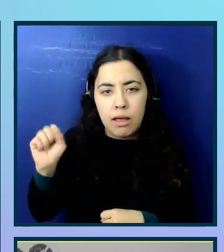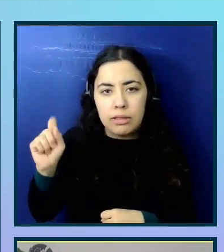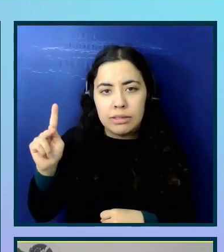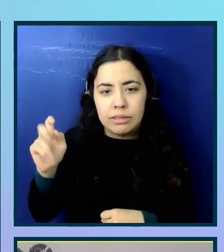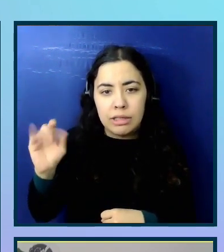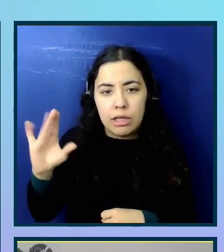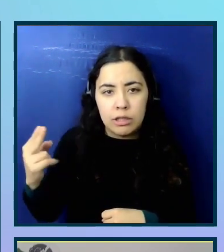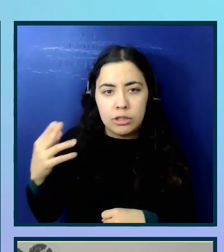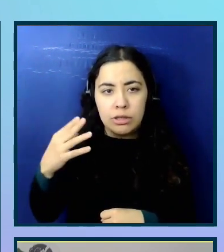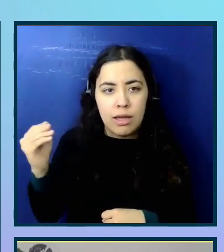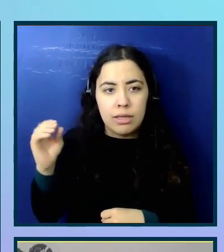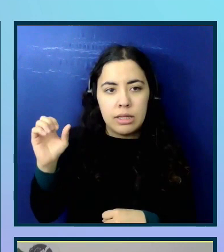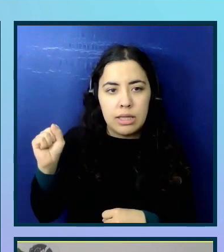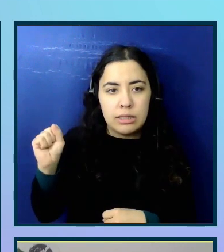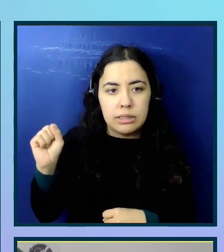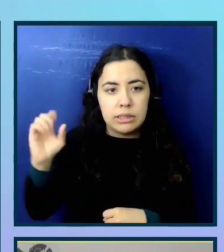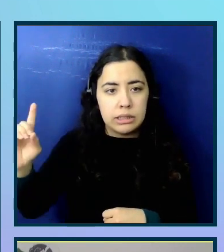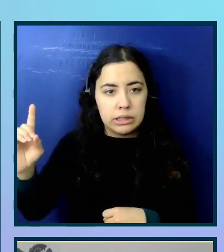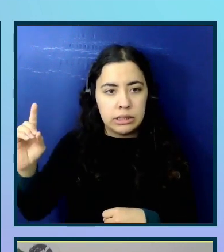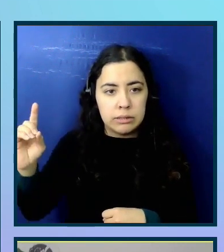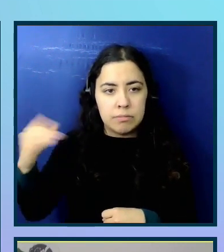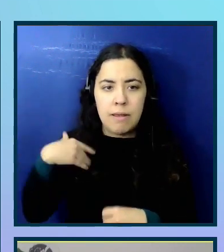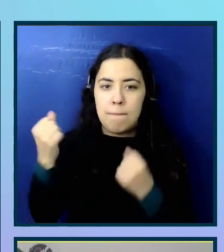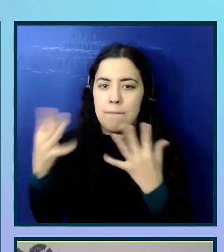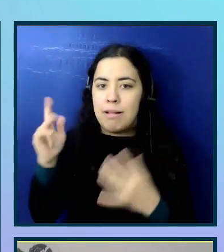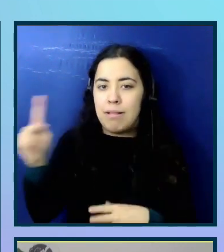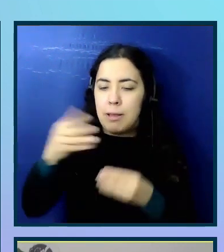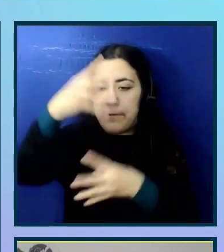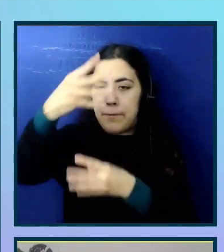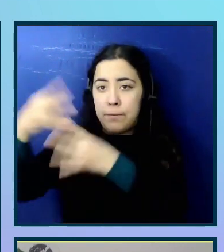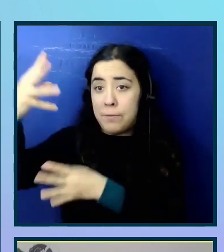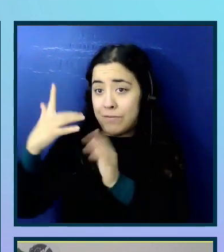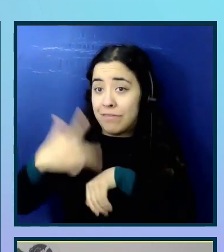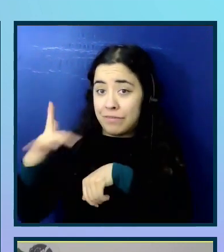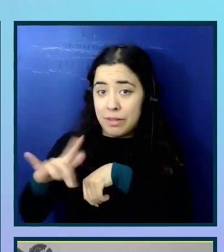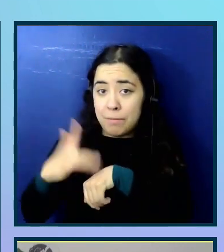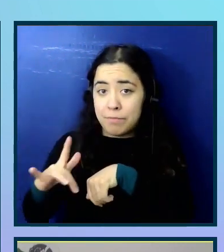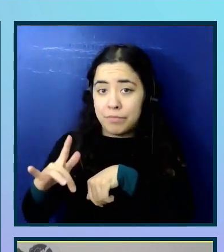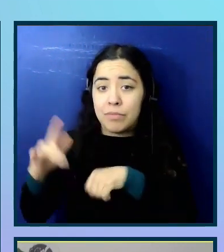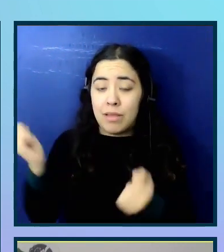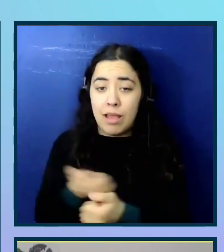And then I have a whole bunch of links. So everything I showed in the slides, the matrix and all of that,